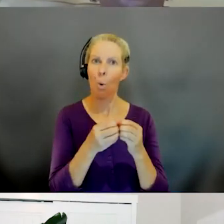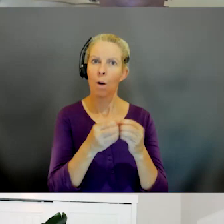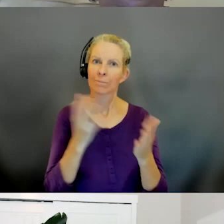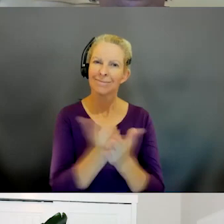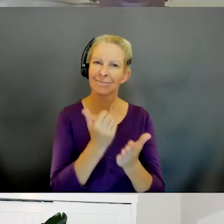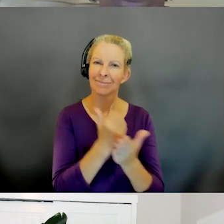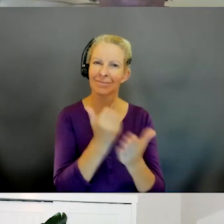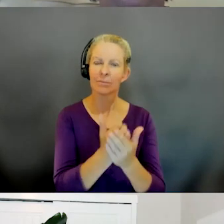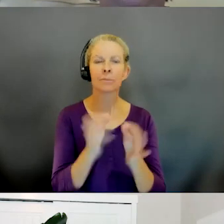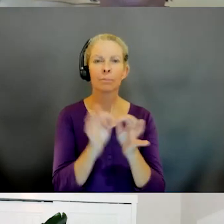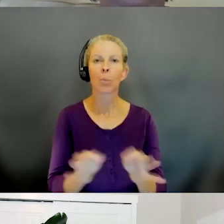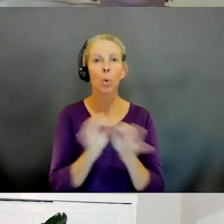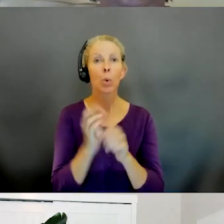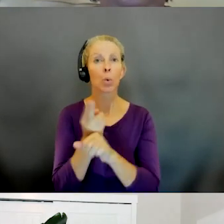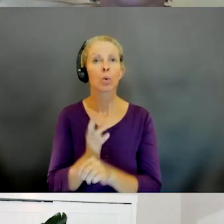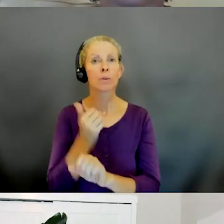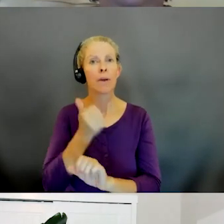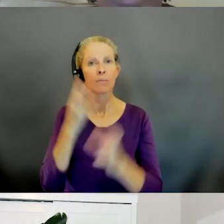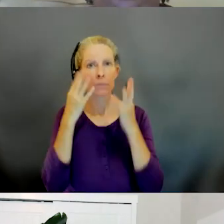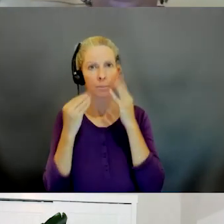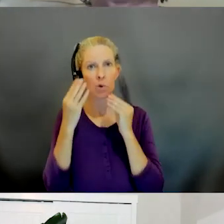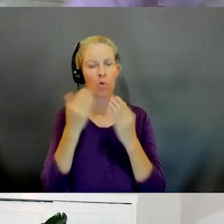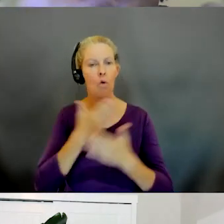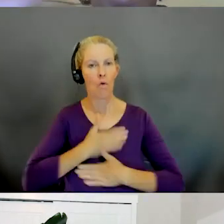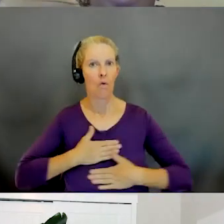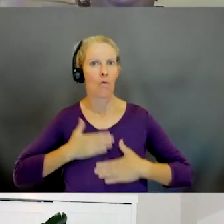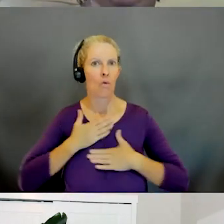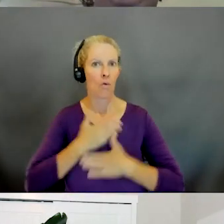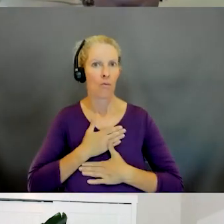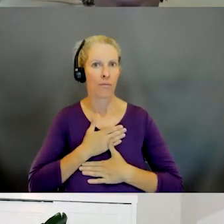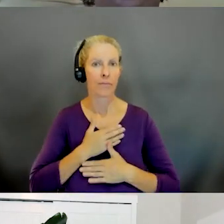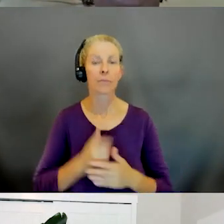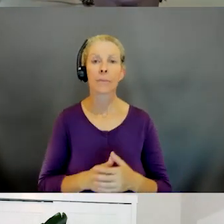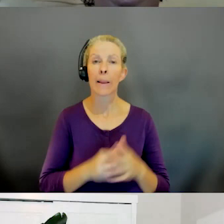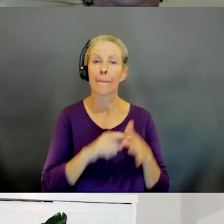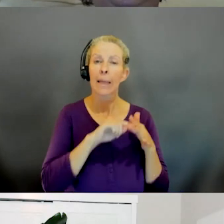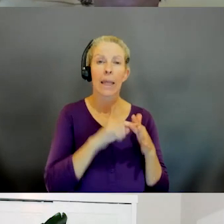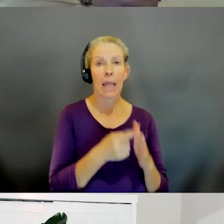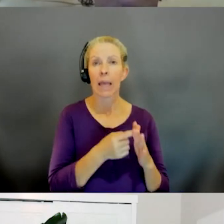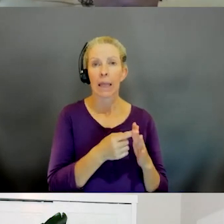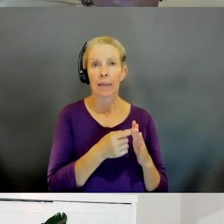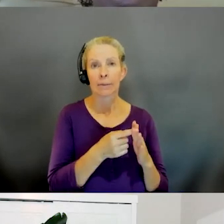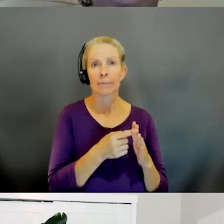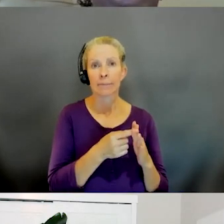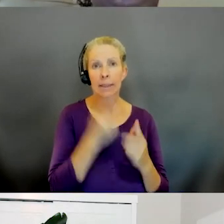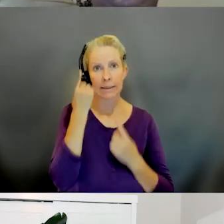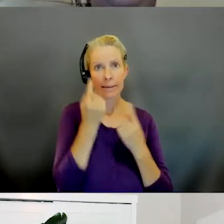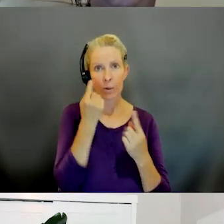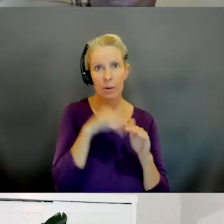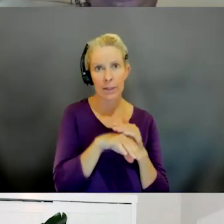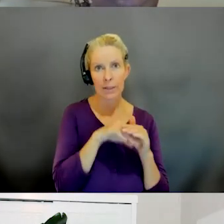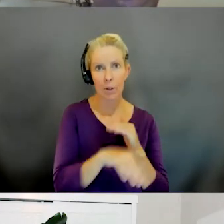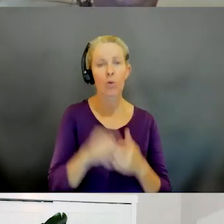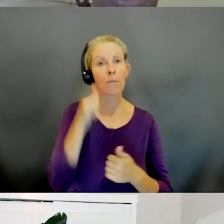so started out at the beginning. When I was talking about role-based accessibility, that